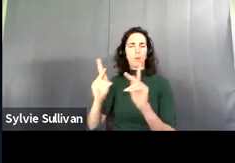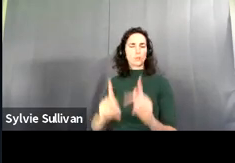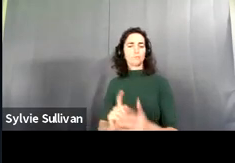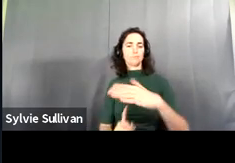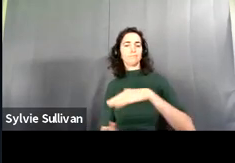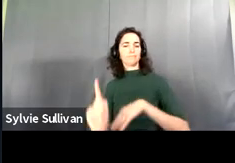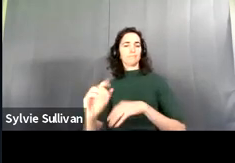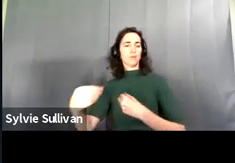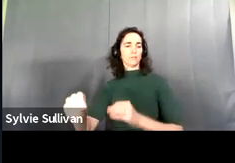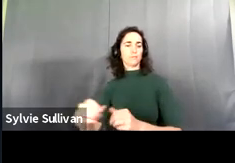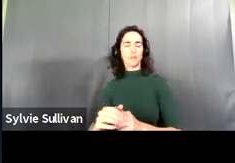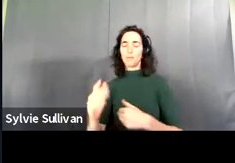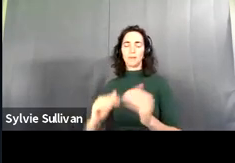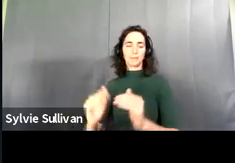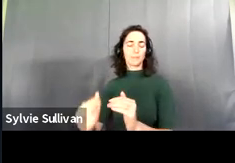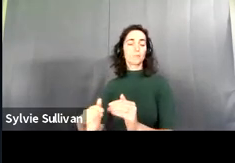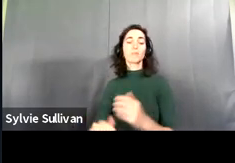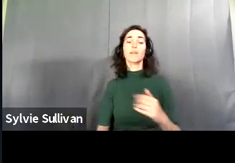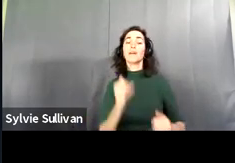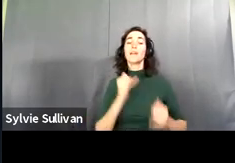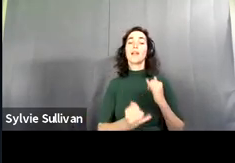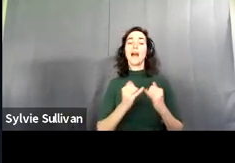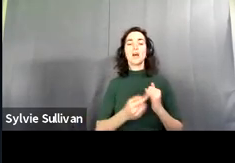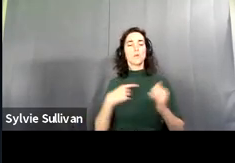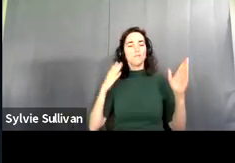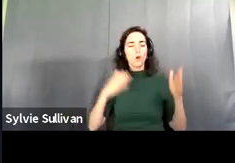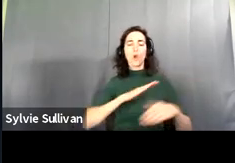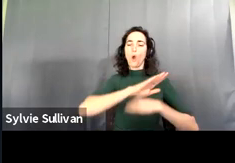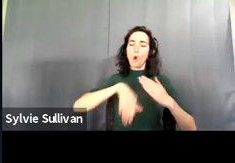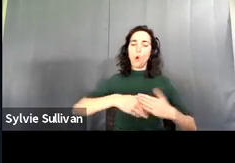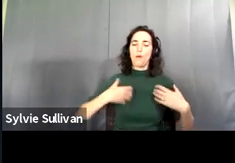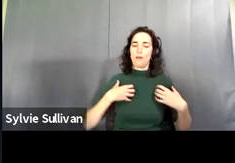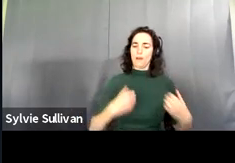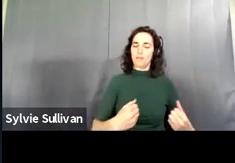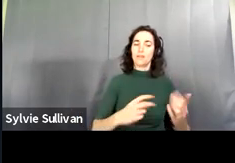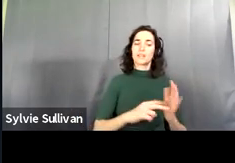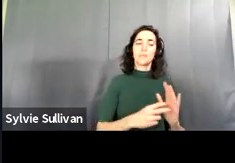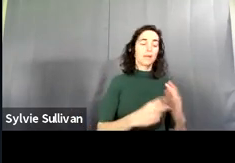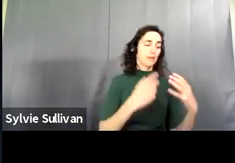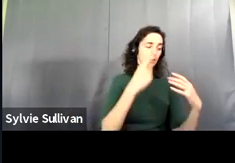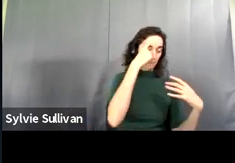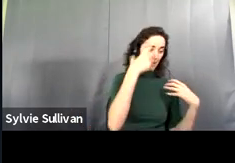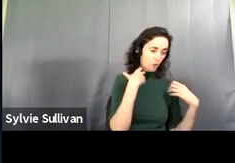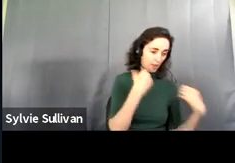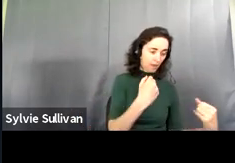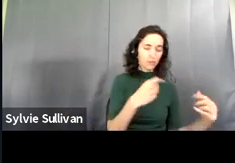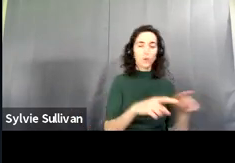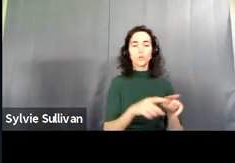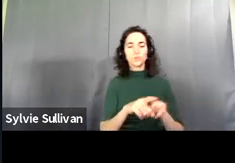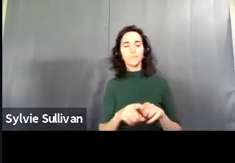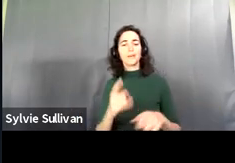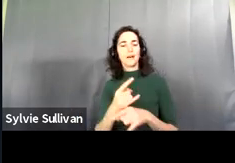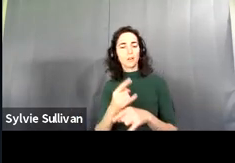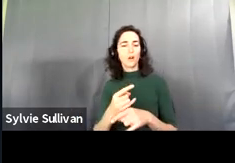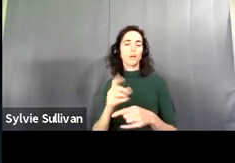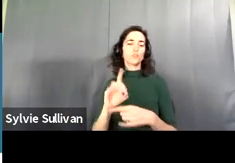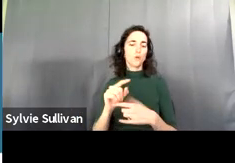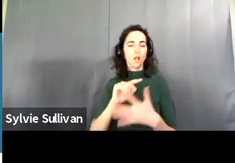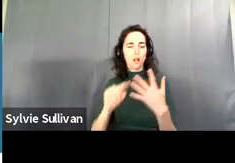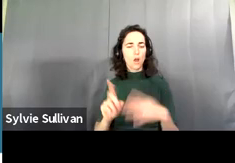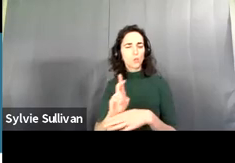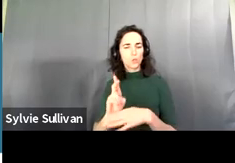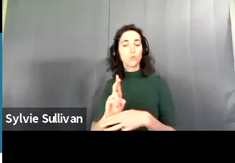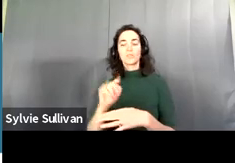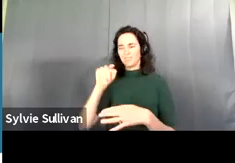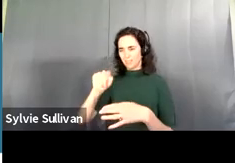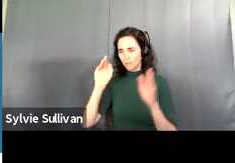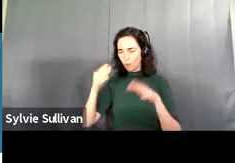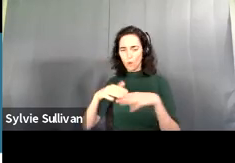And then lastly, we're really focused on home health, so really integrating mental health and substance use, when they come into our facility,